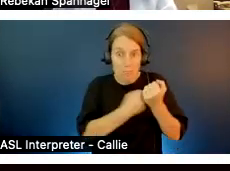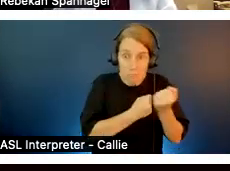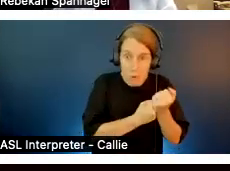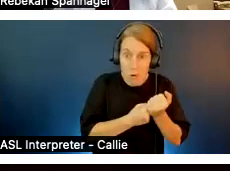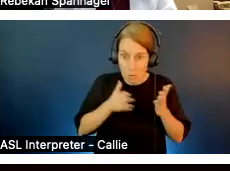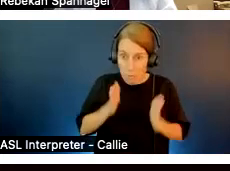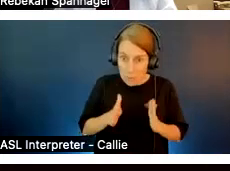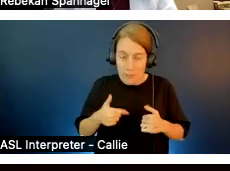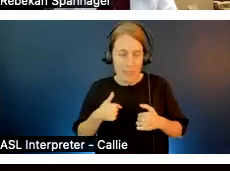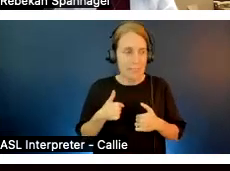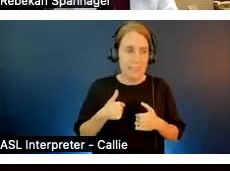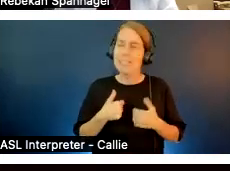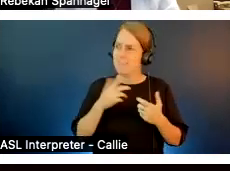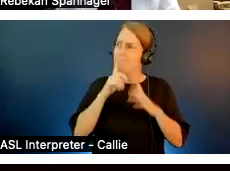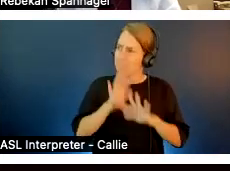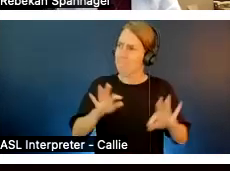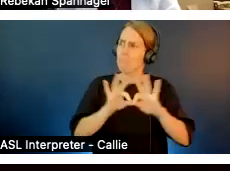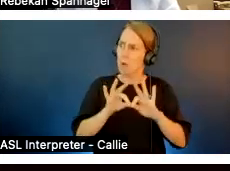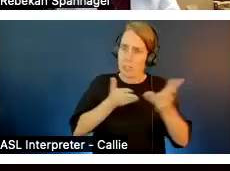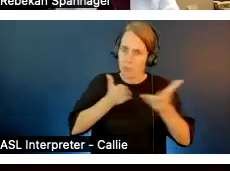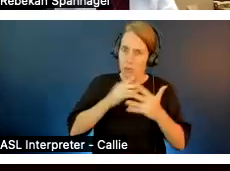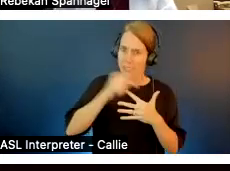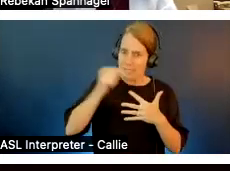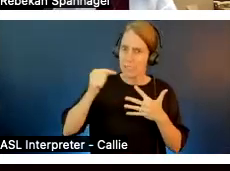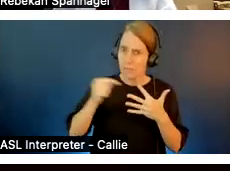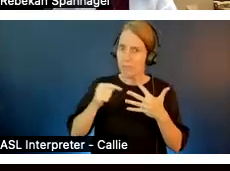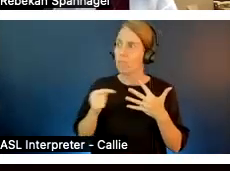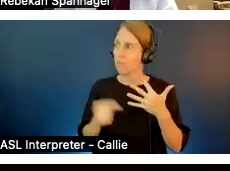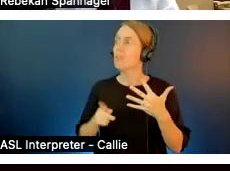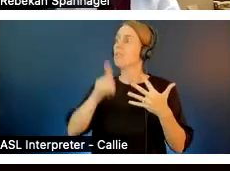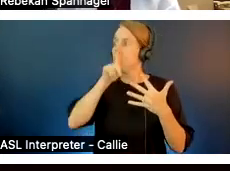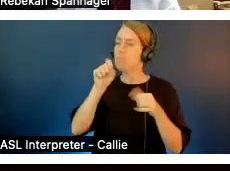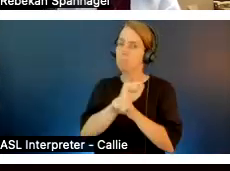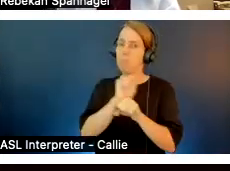are necessary to to ensure that you are able to live as independently as possible